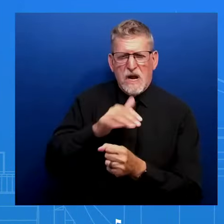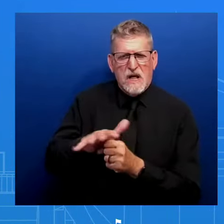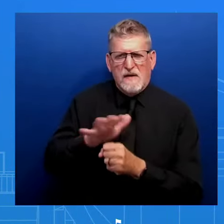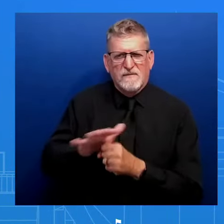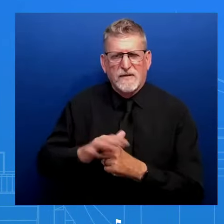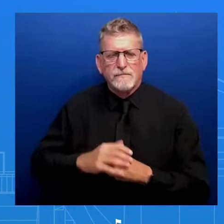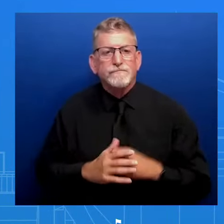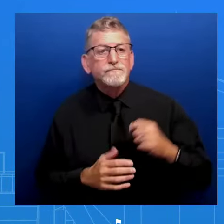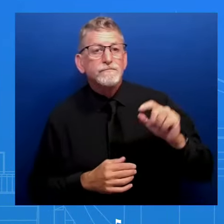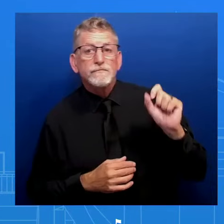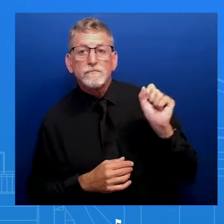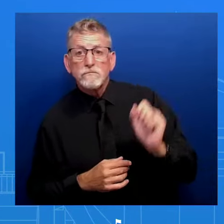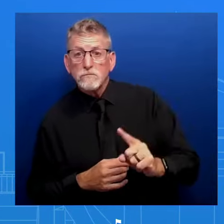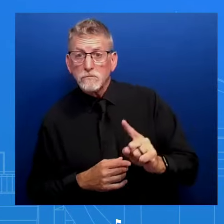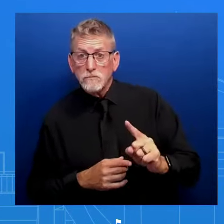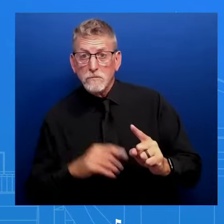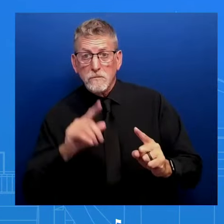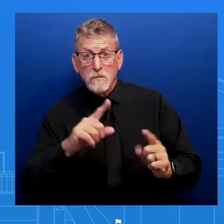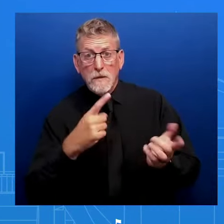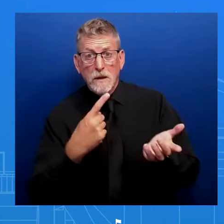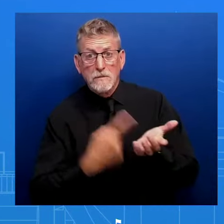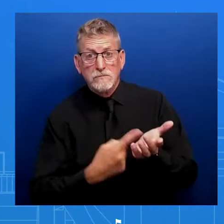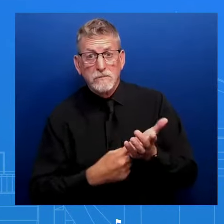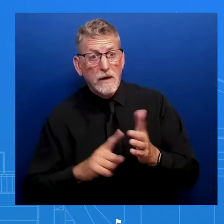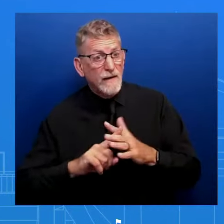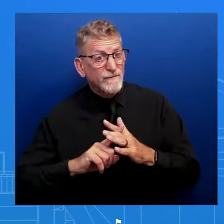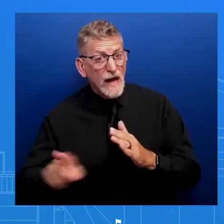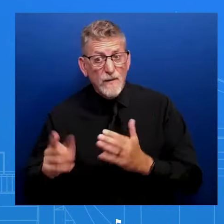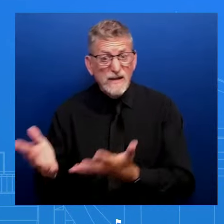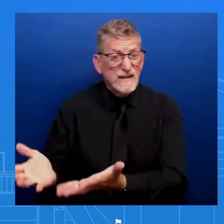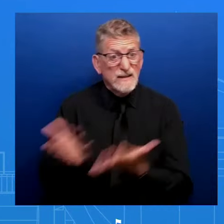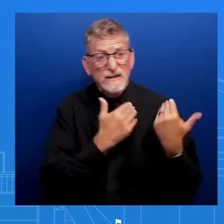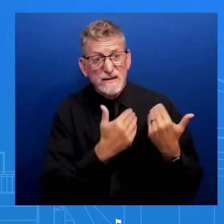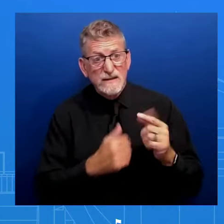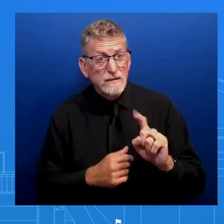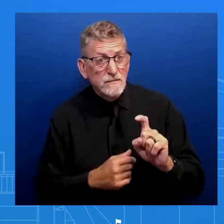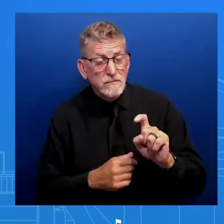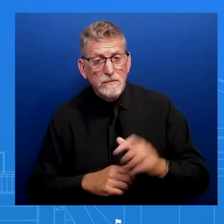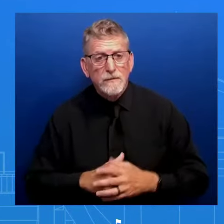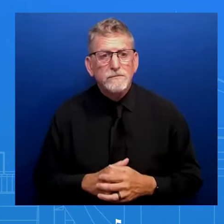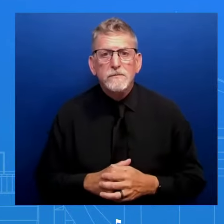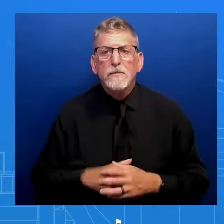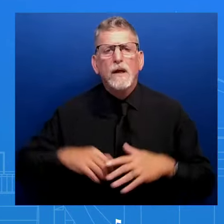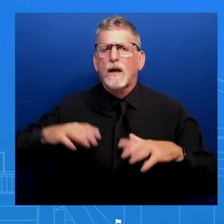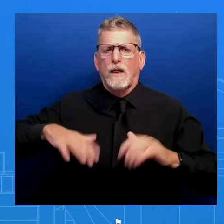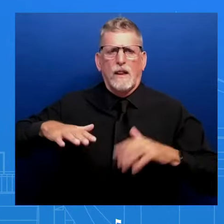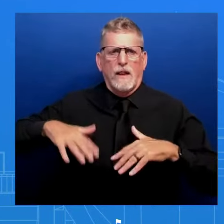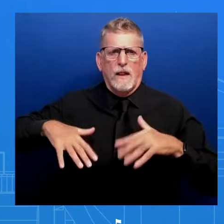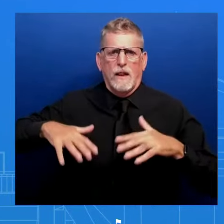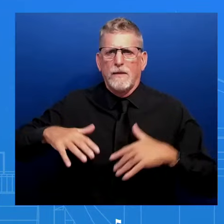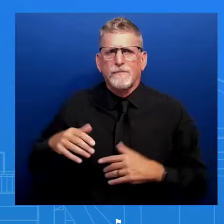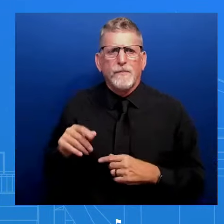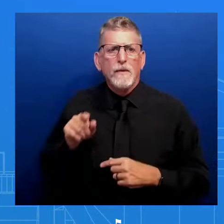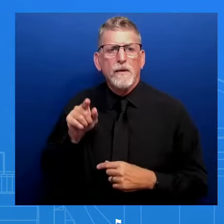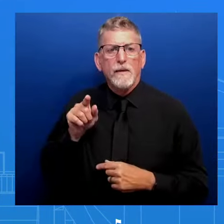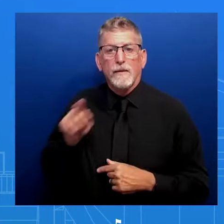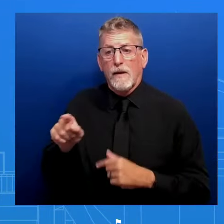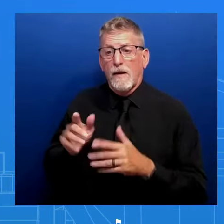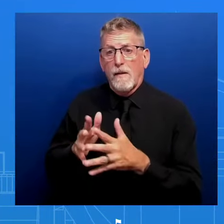Mr. Kirby: Nothing like that right now, Peter. It's all just unfolding. We're just watching this very, very closely. We'll have to see how it unfolds. The Press: Thank you. Ms. Jean-Pierre: Go ahead, April. The Press: John, two questions.